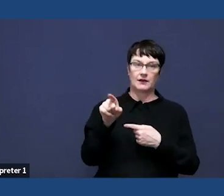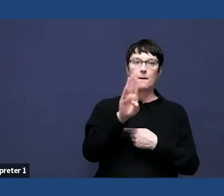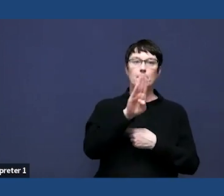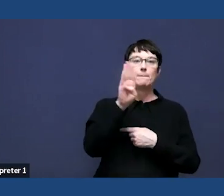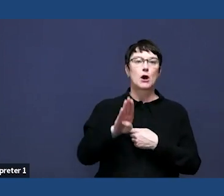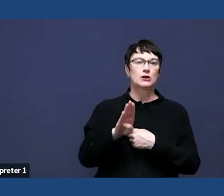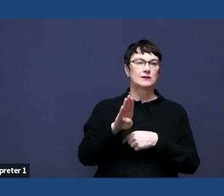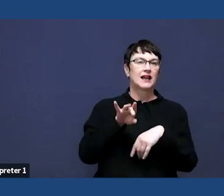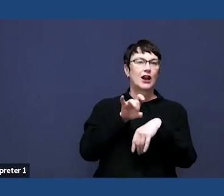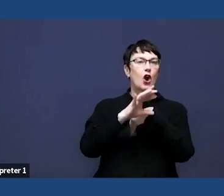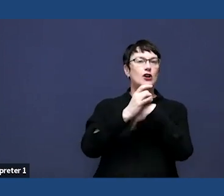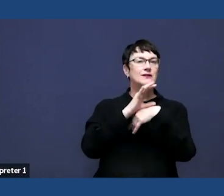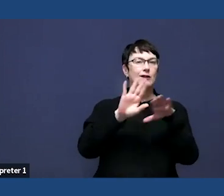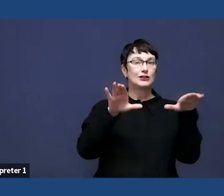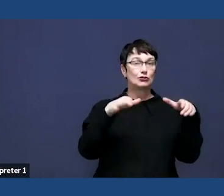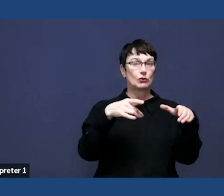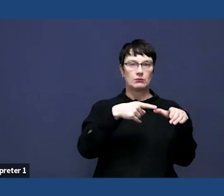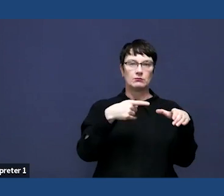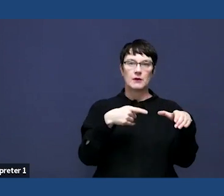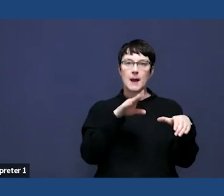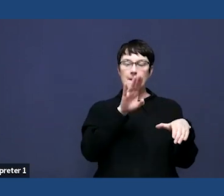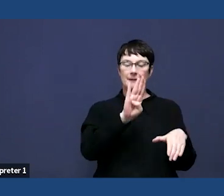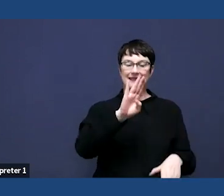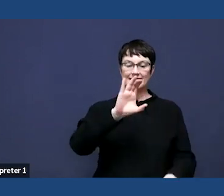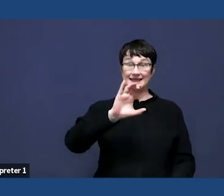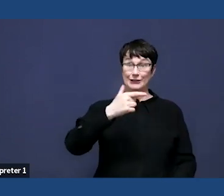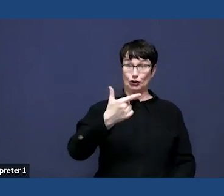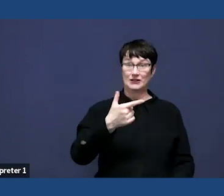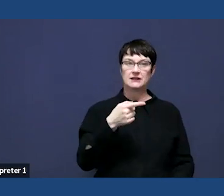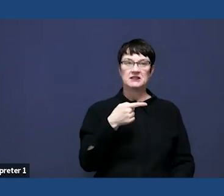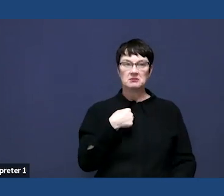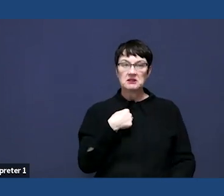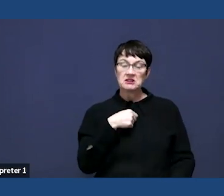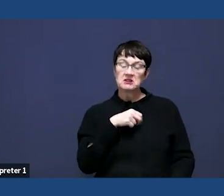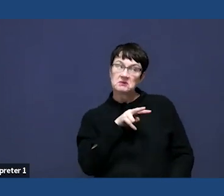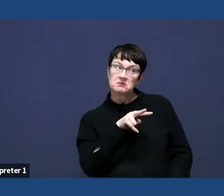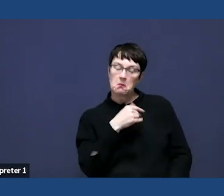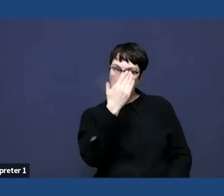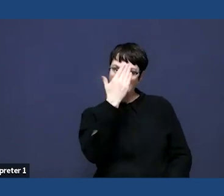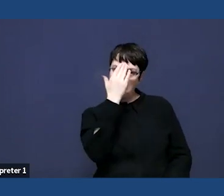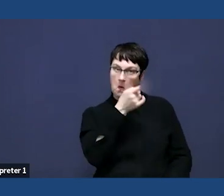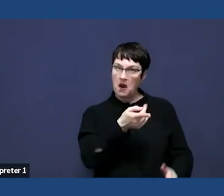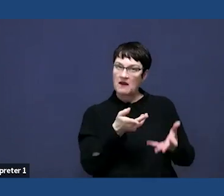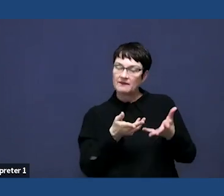I would love to hear on your perspective and how your company views the future of older